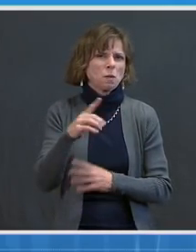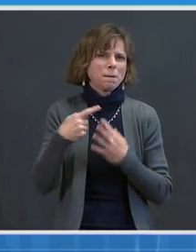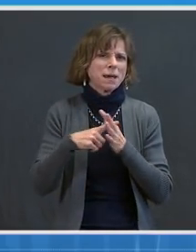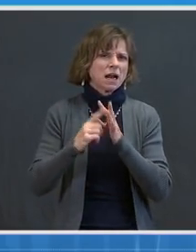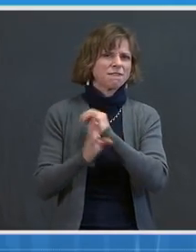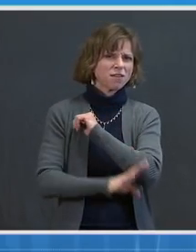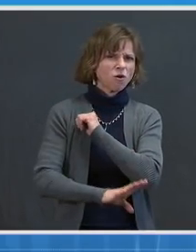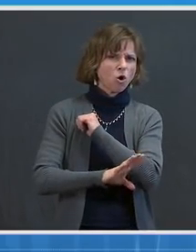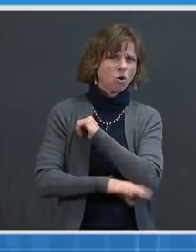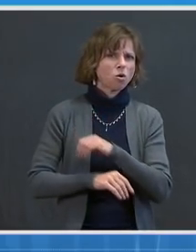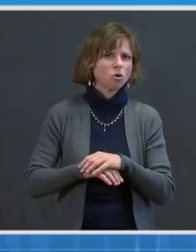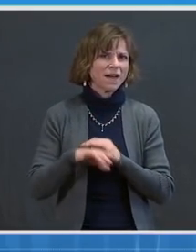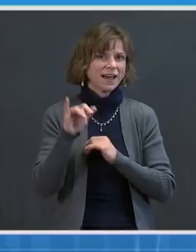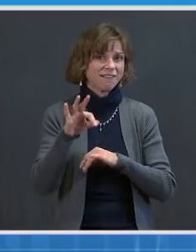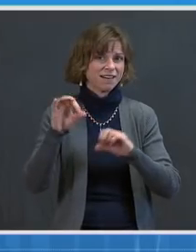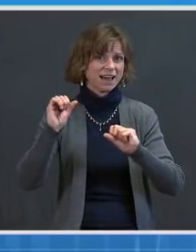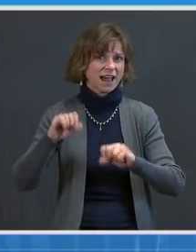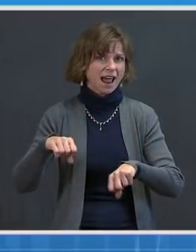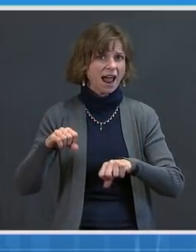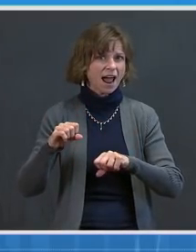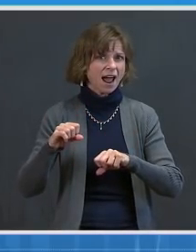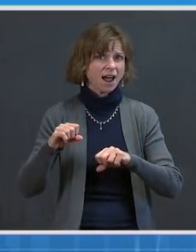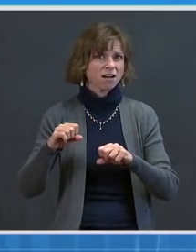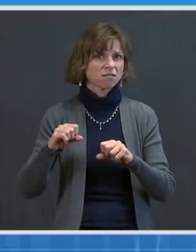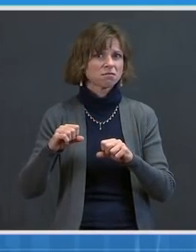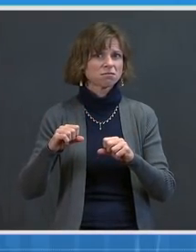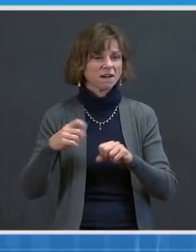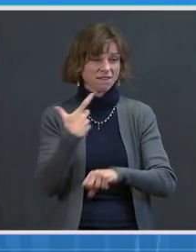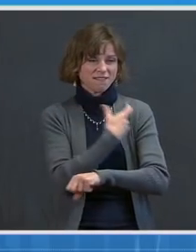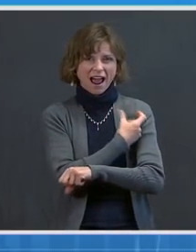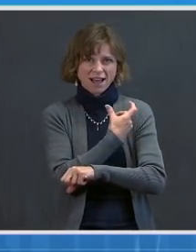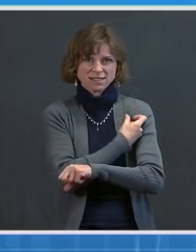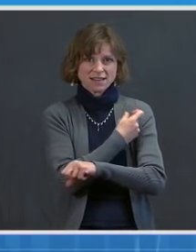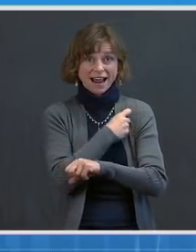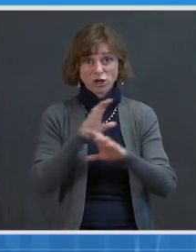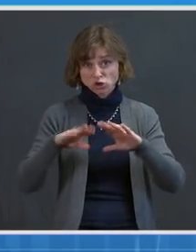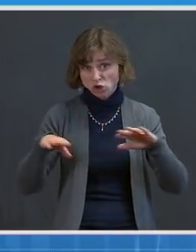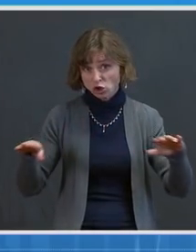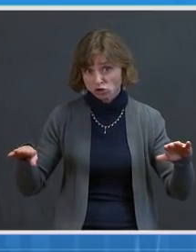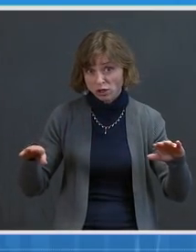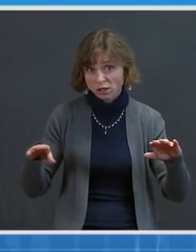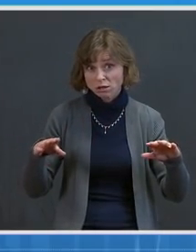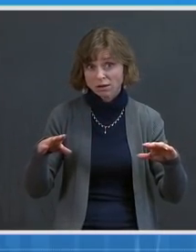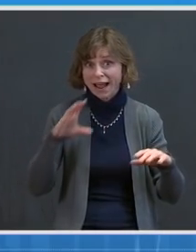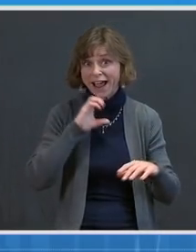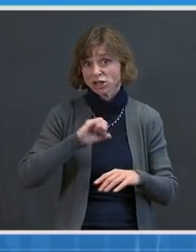whether or not we can -- and I believe we will be -- able to vaccinate children of high school age.